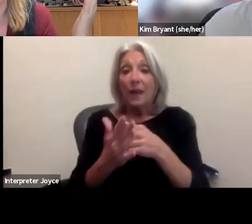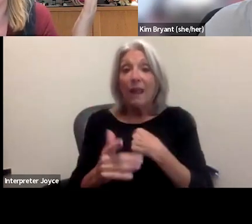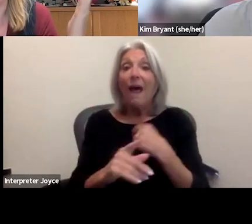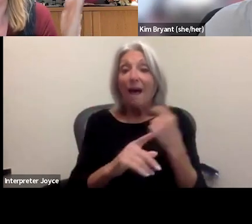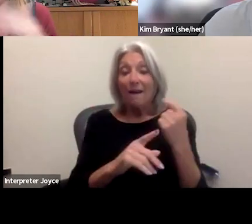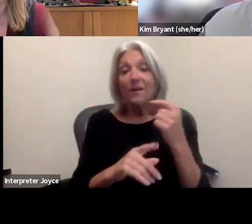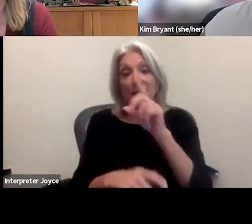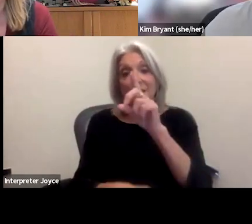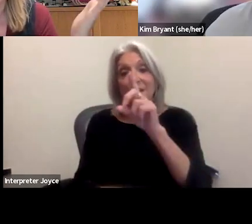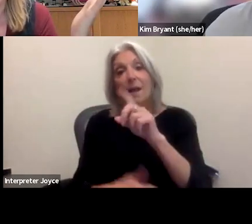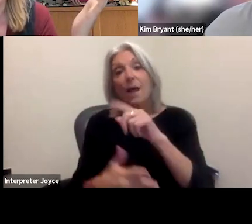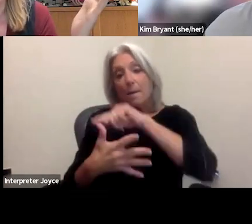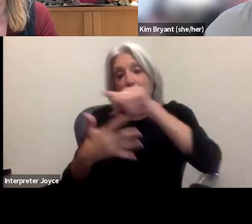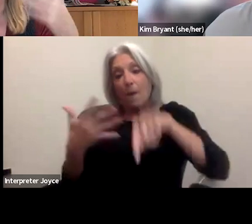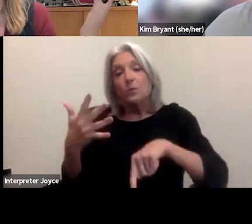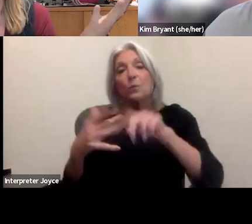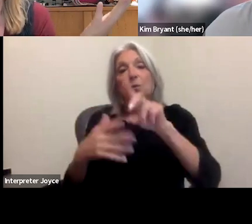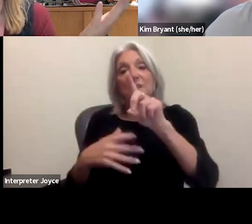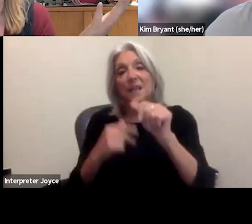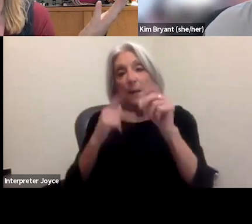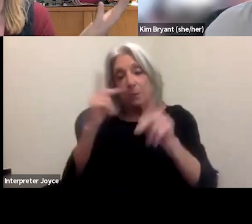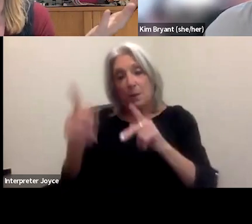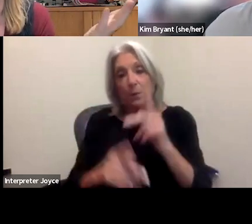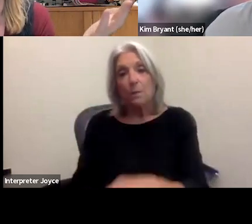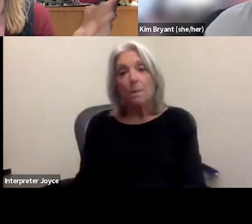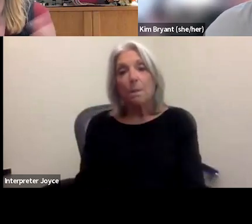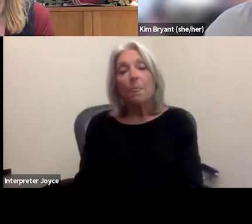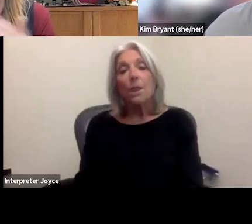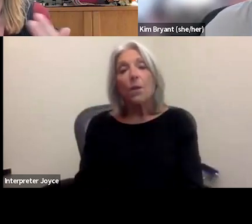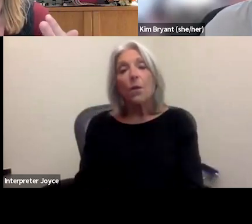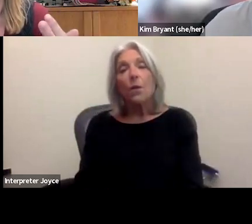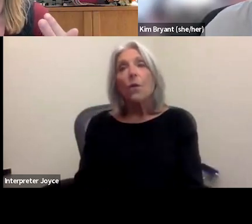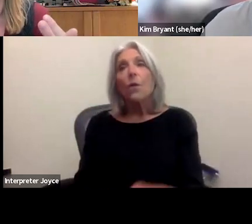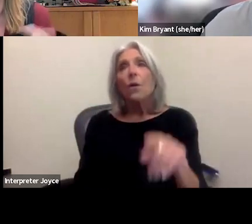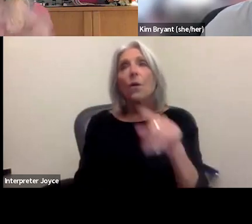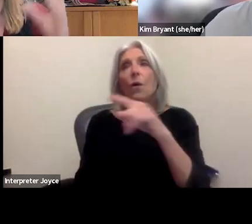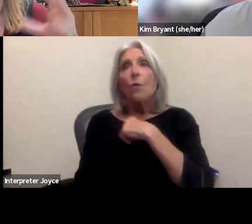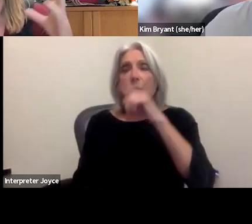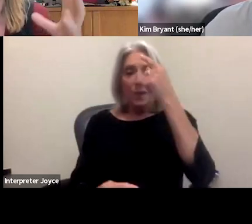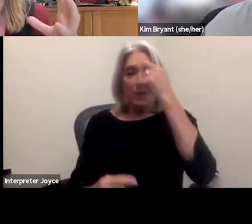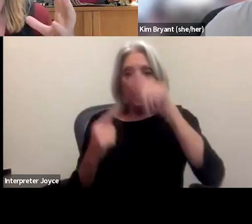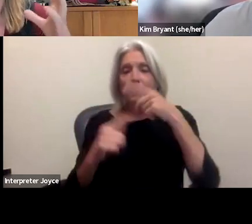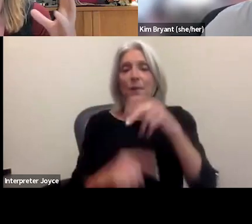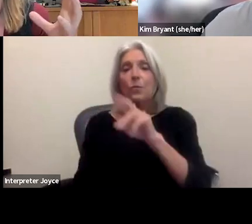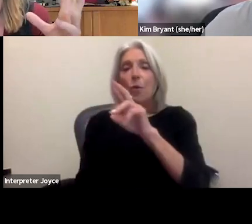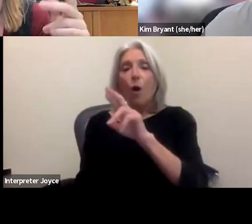So often when we think about disabled people in R&D, we have a couple different modes.